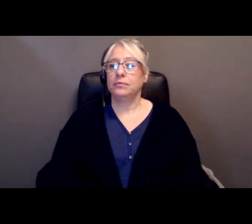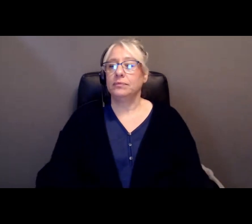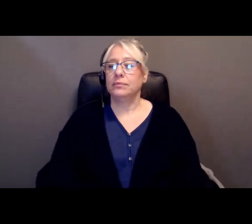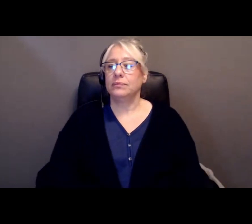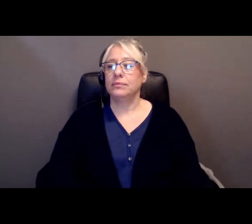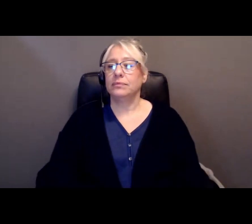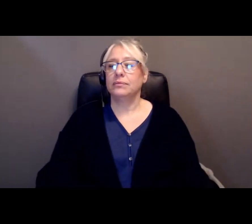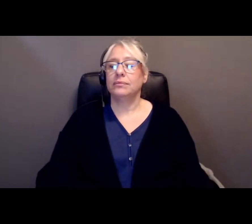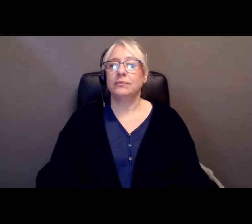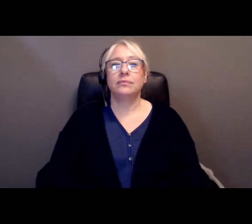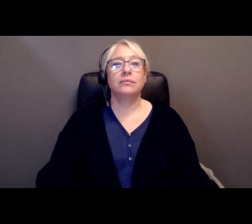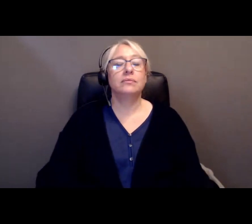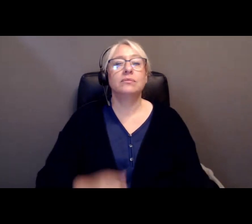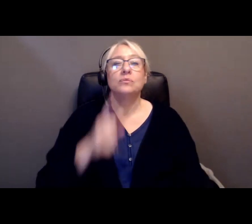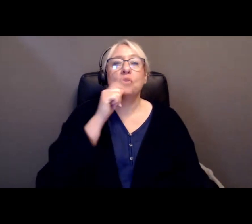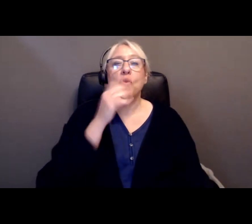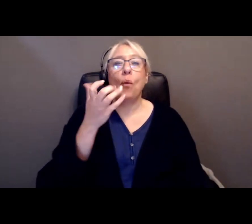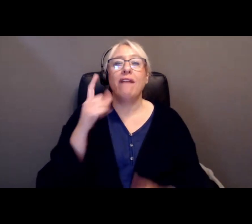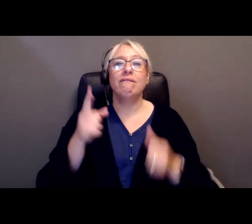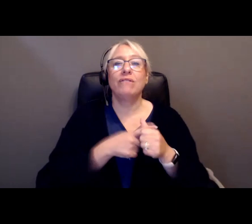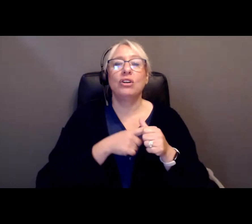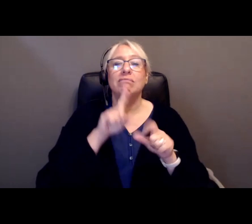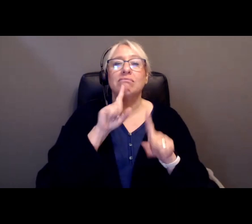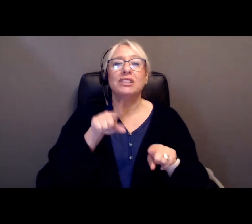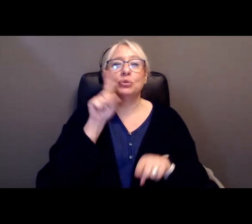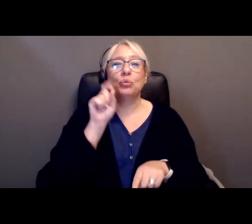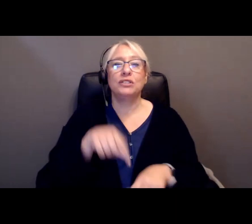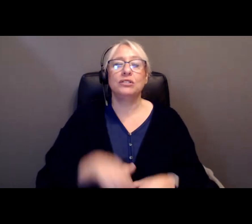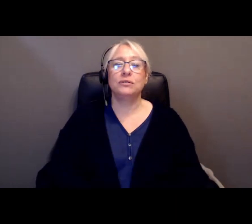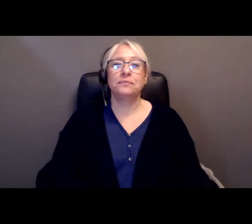Anyone want to take a first stab? >> JENNIFER CHAMBERS: